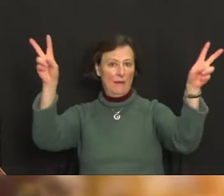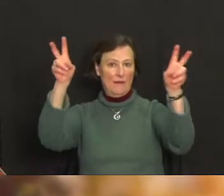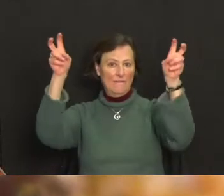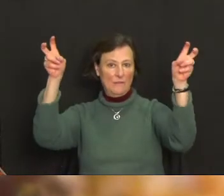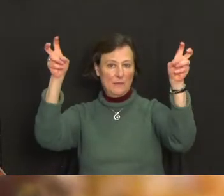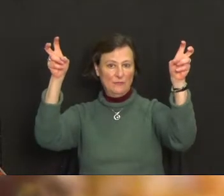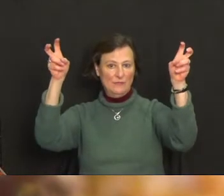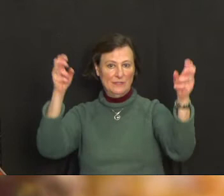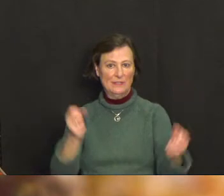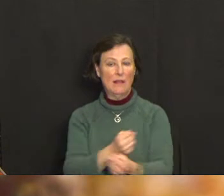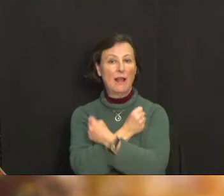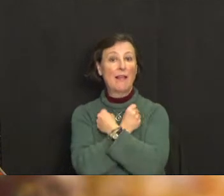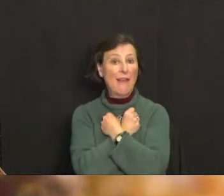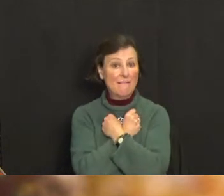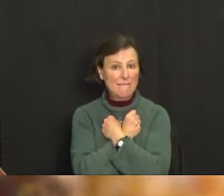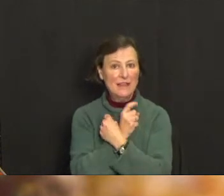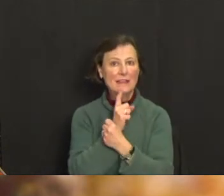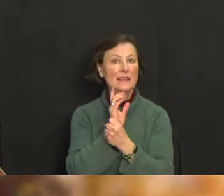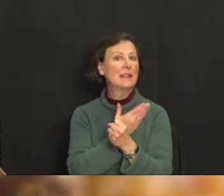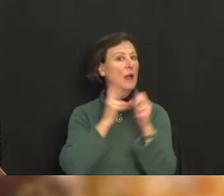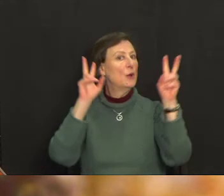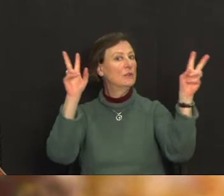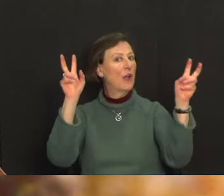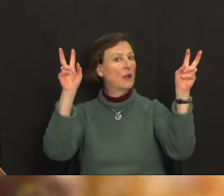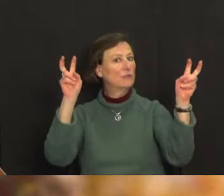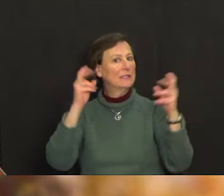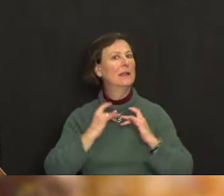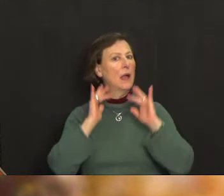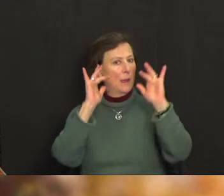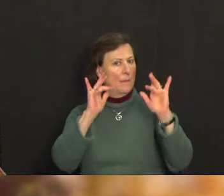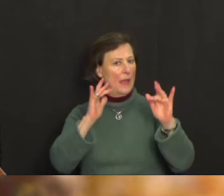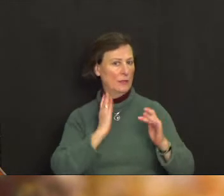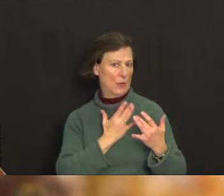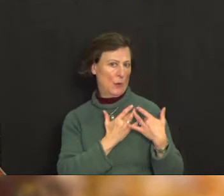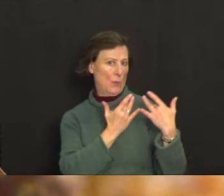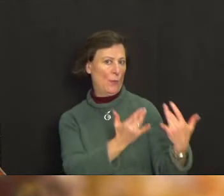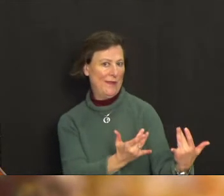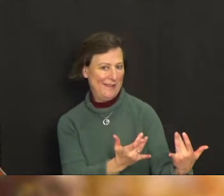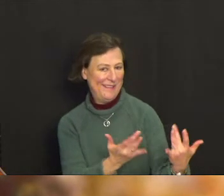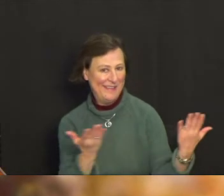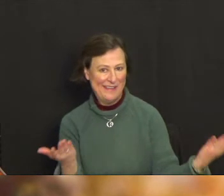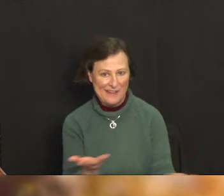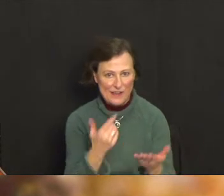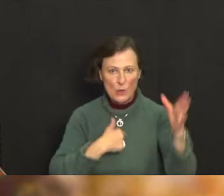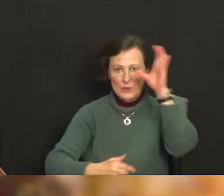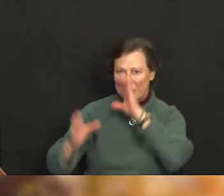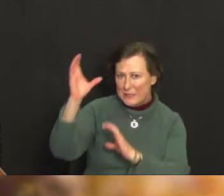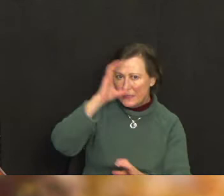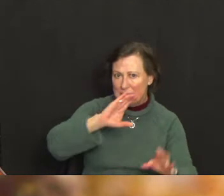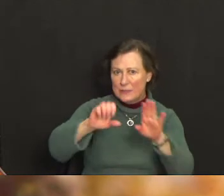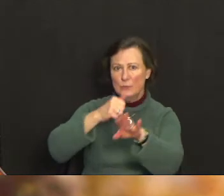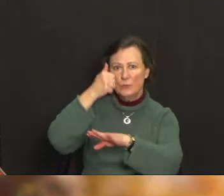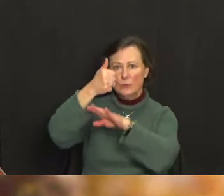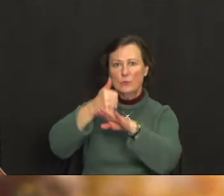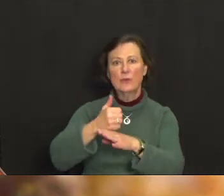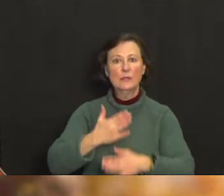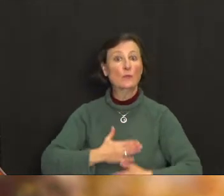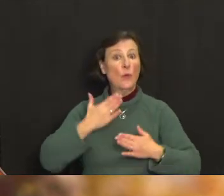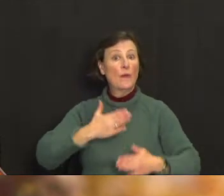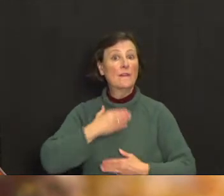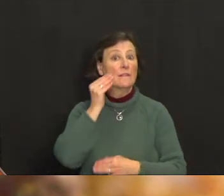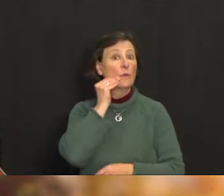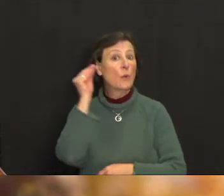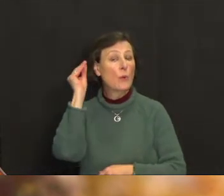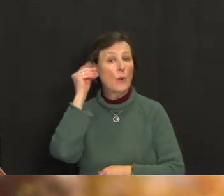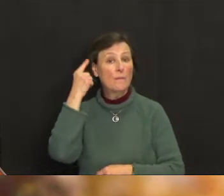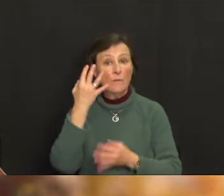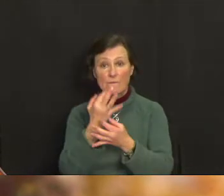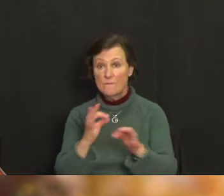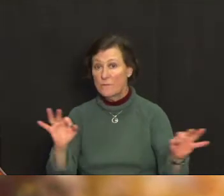Love is our doctrine, Compassion is our way, Here we seek to create a joyful home for free religious